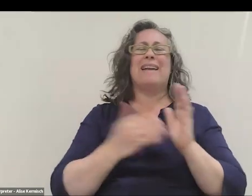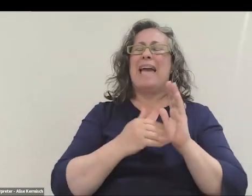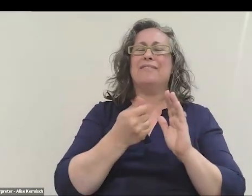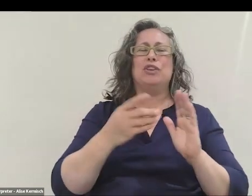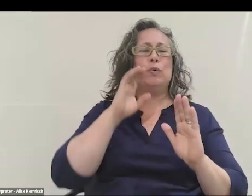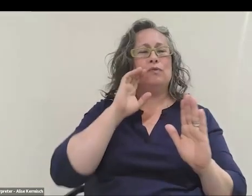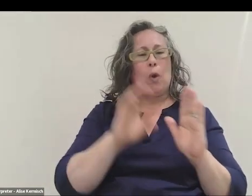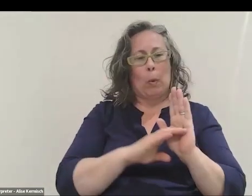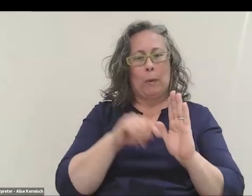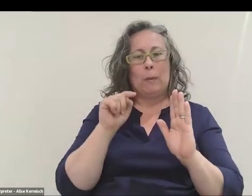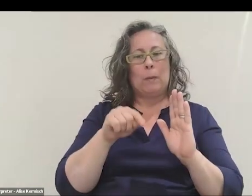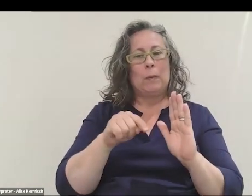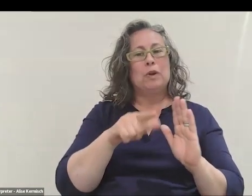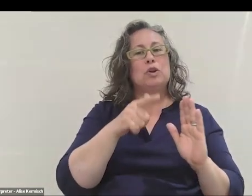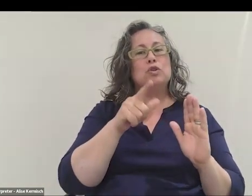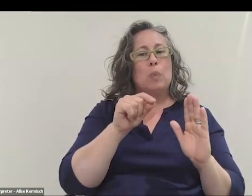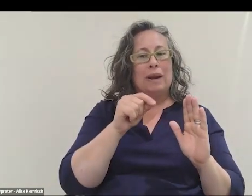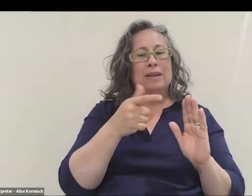of the 2024 Eclipse.